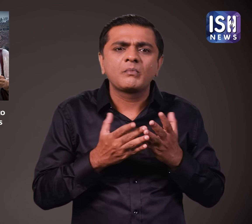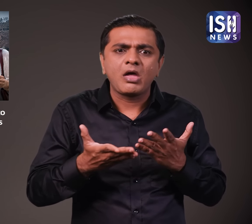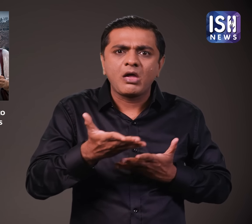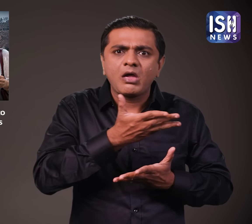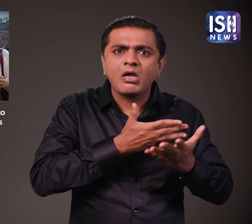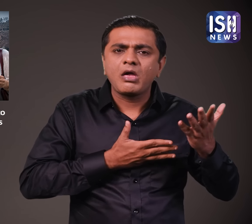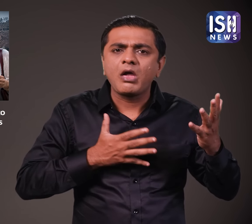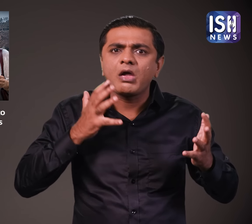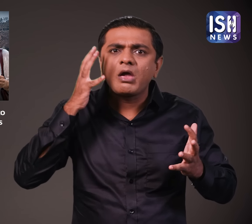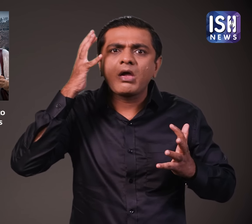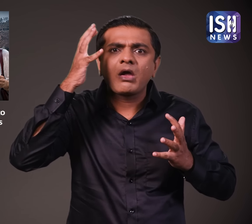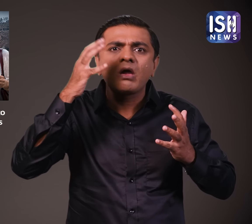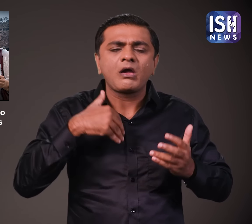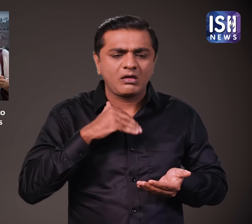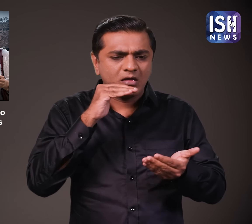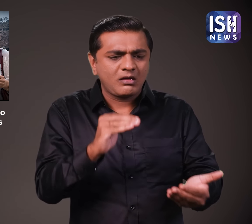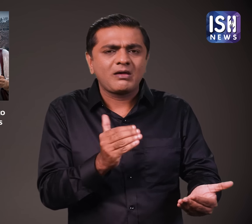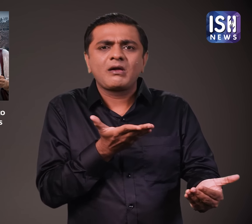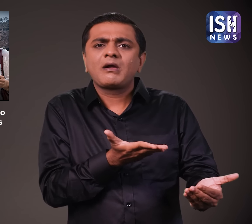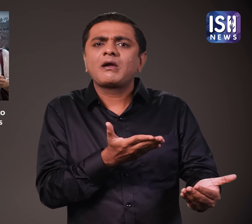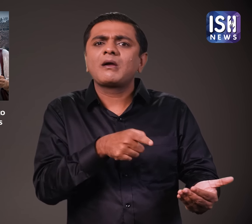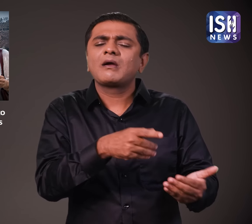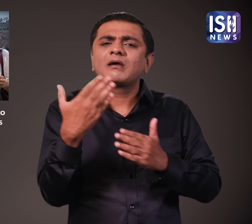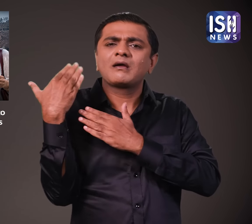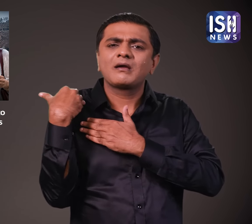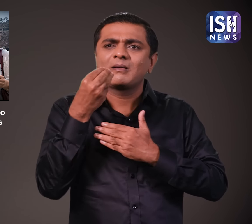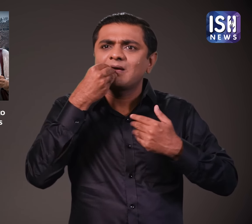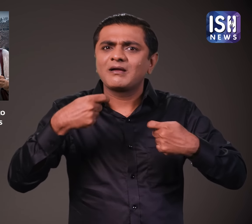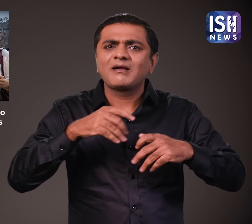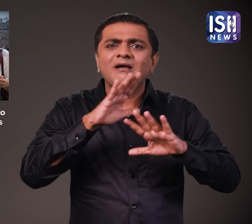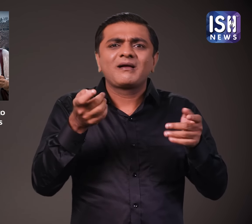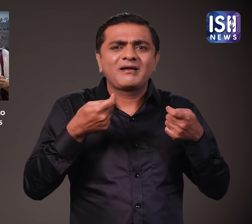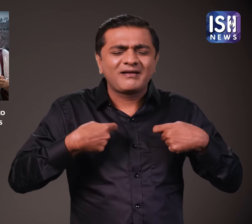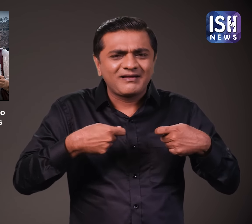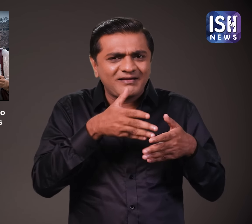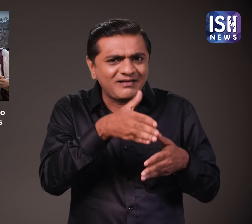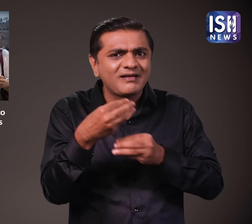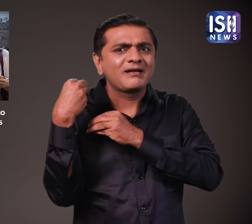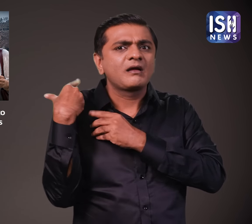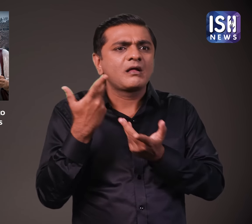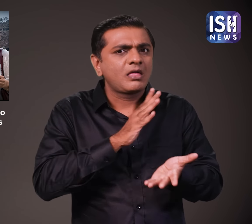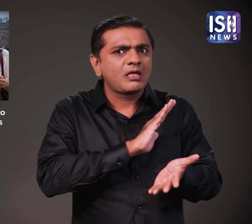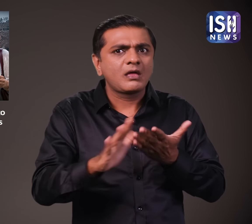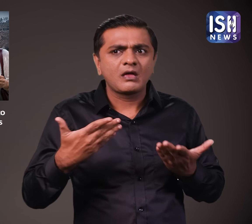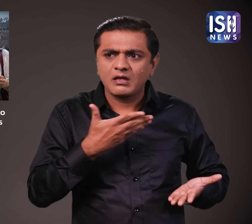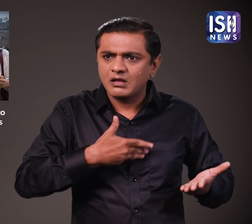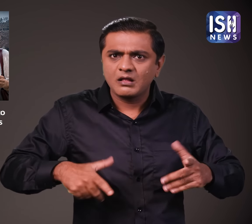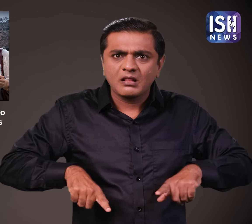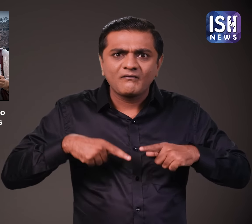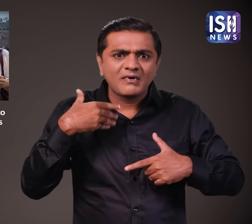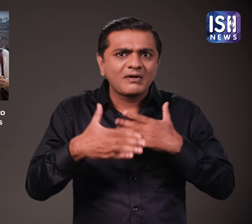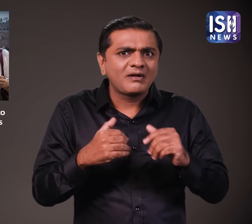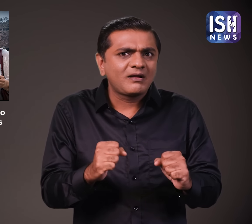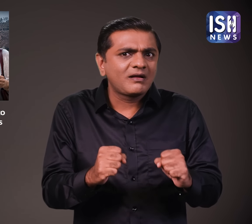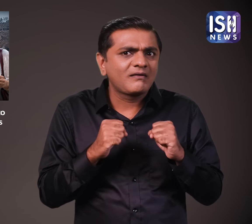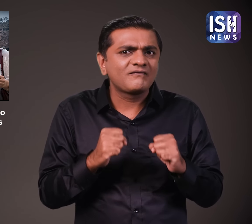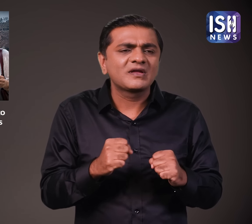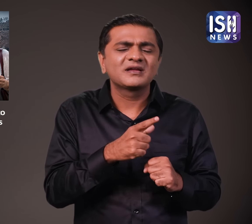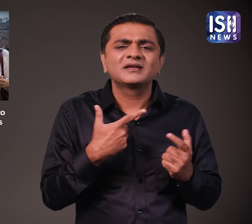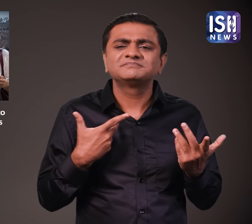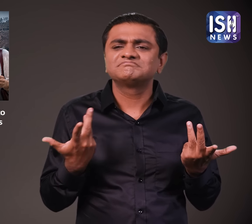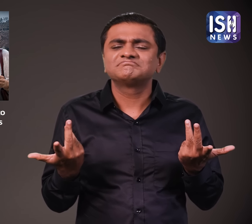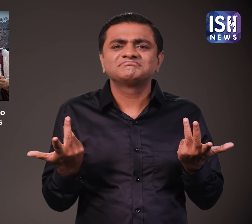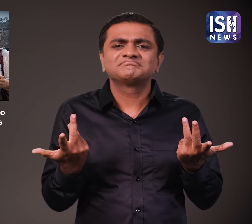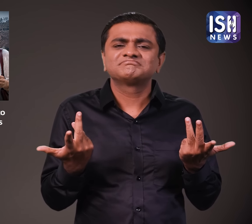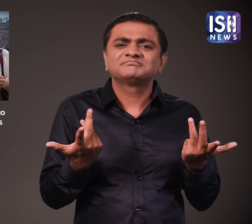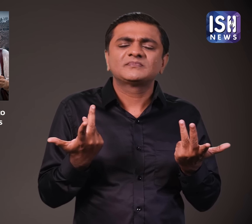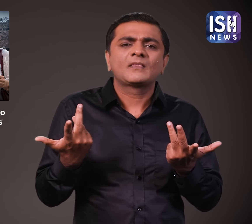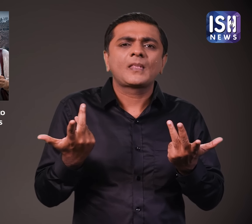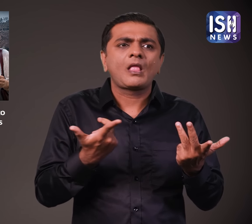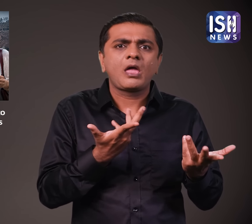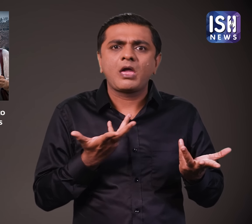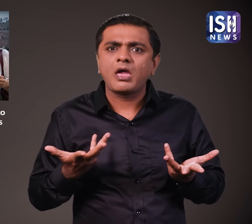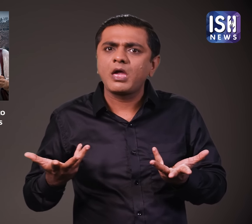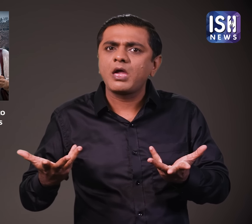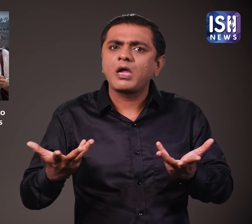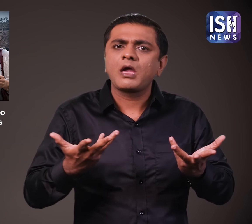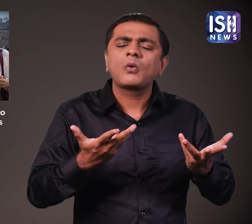The family was devastated, as their sole breadwinner was no more. They were worried about their future and felt helpless.